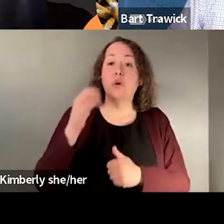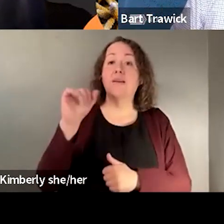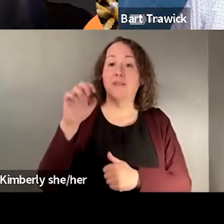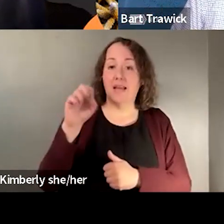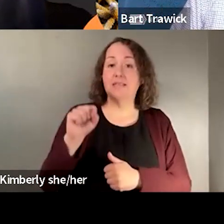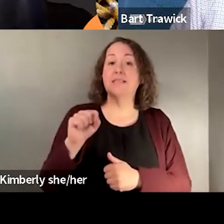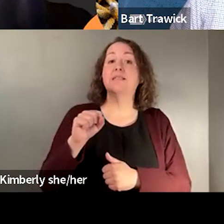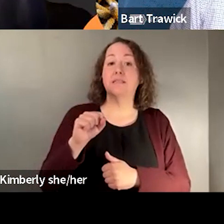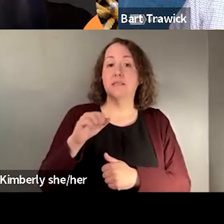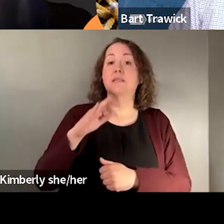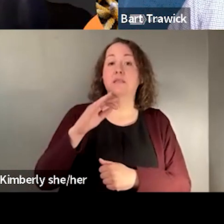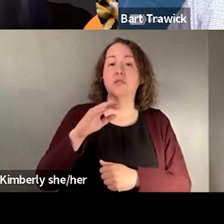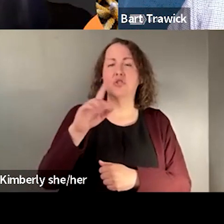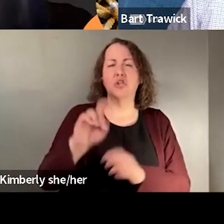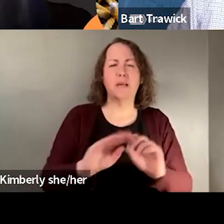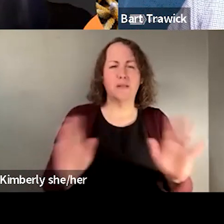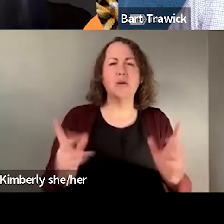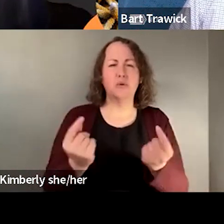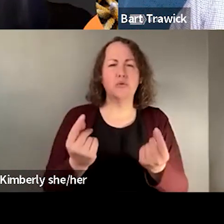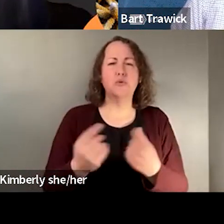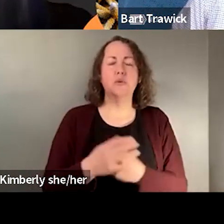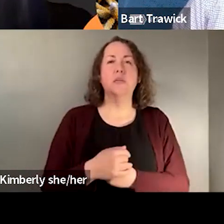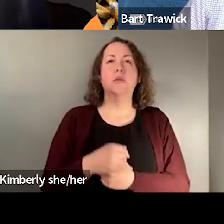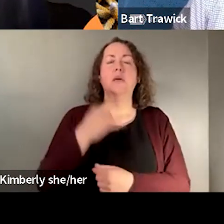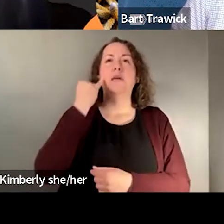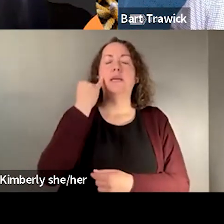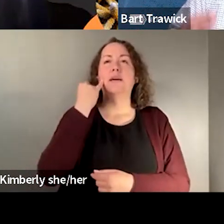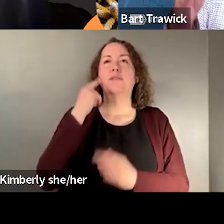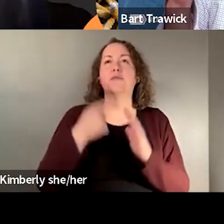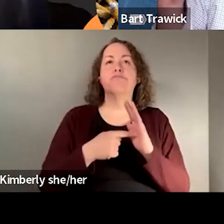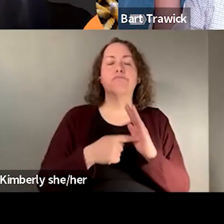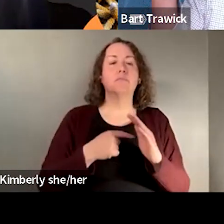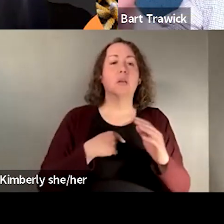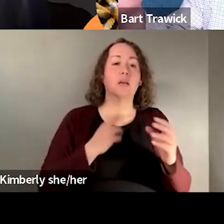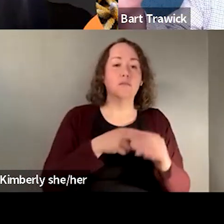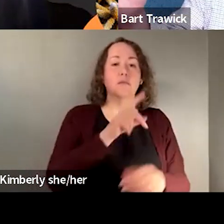If I started -- if I started in 2010 and finished in 2014,